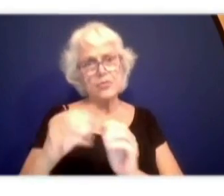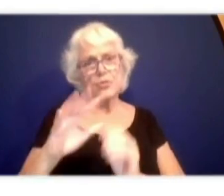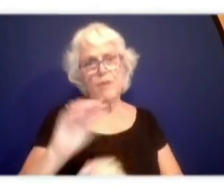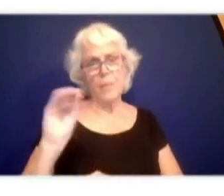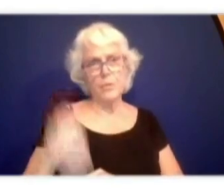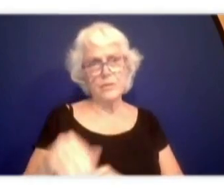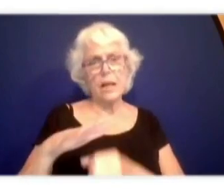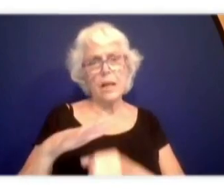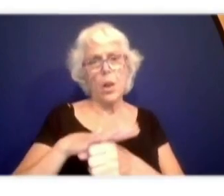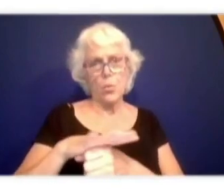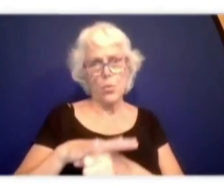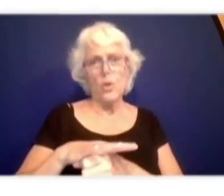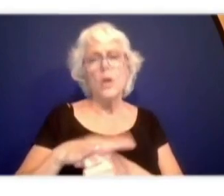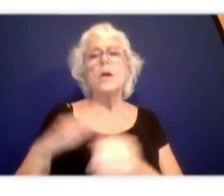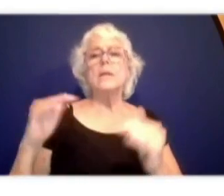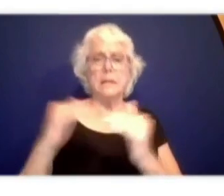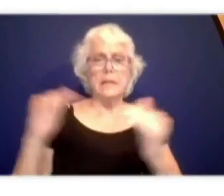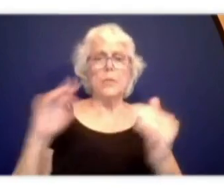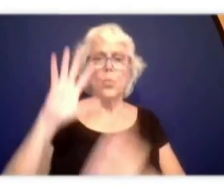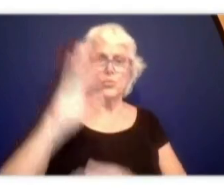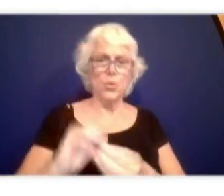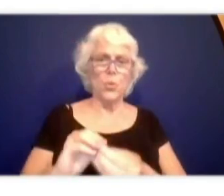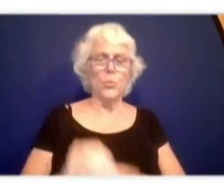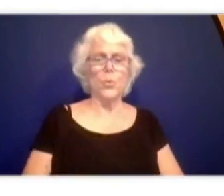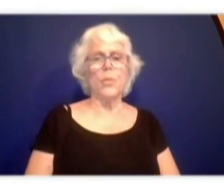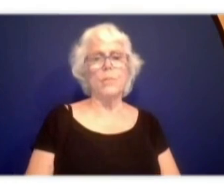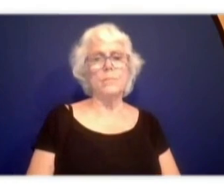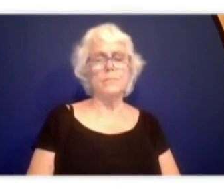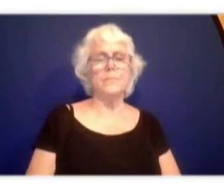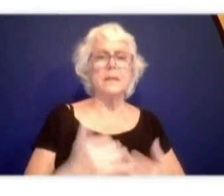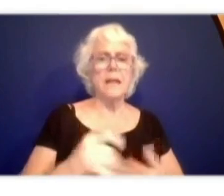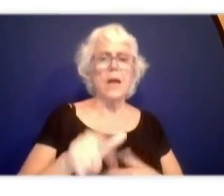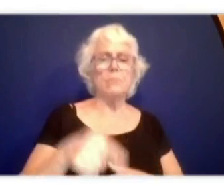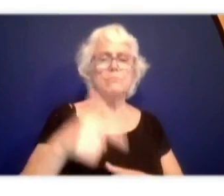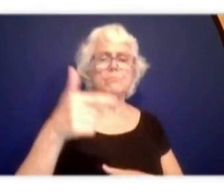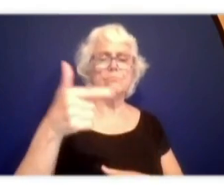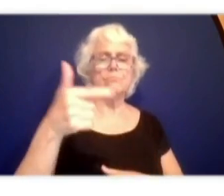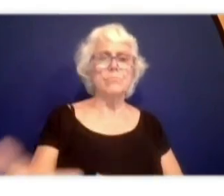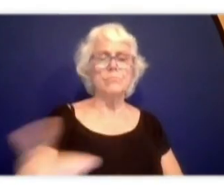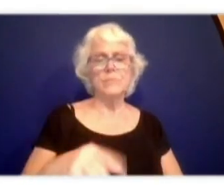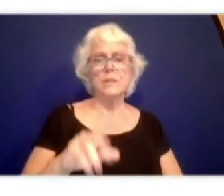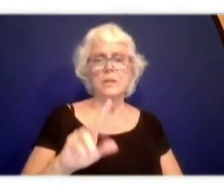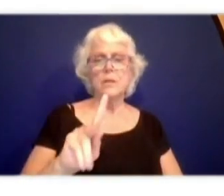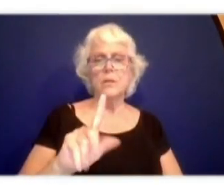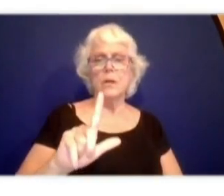to equal the total salary. I will now turn over to Chief Klutz. Thank you, Ms. Wood.